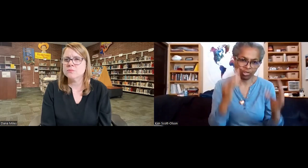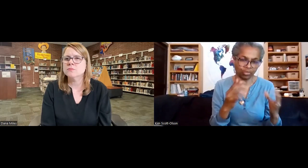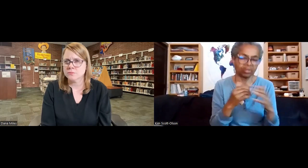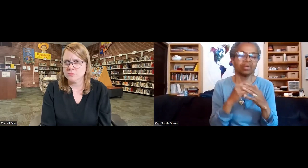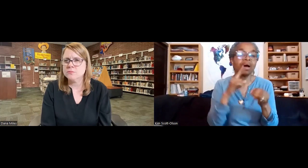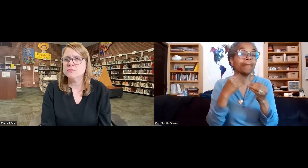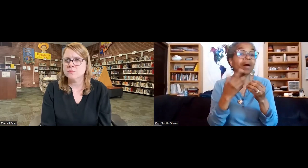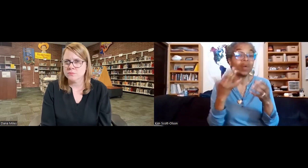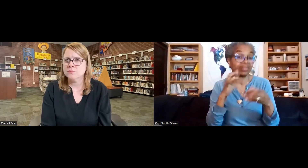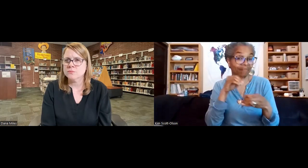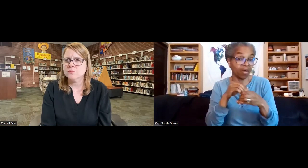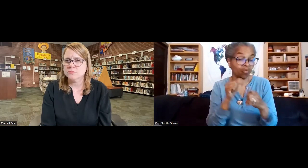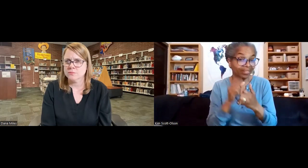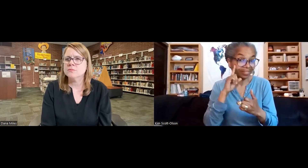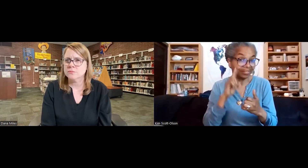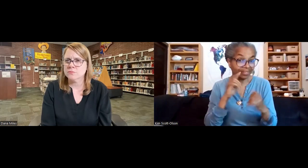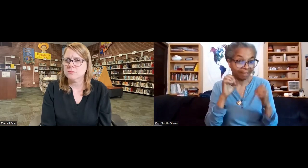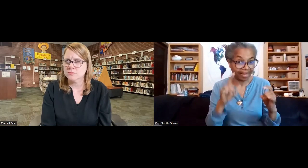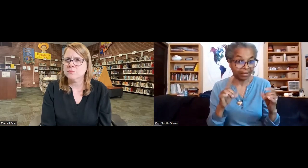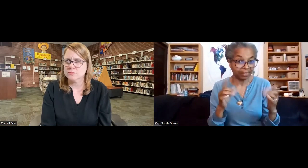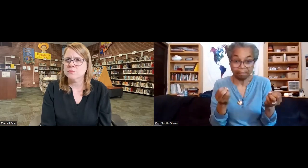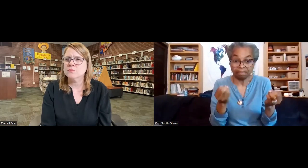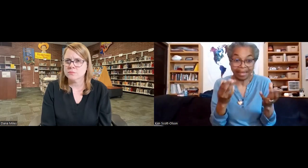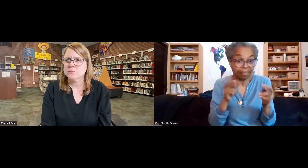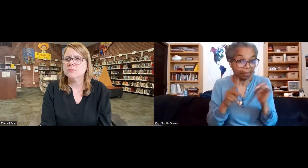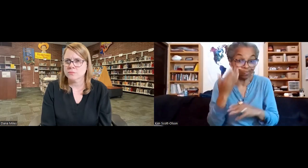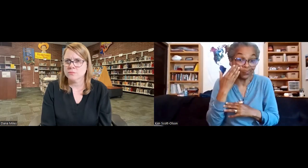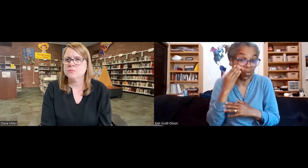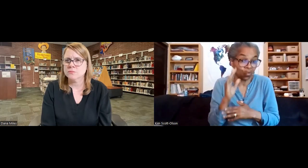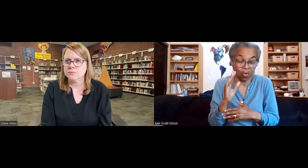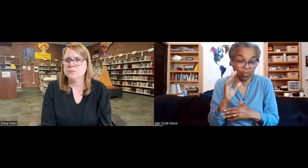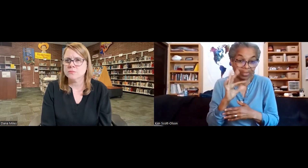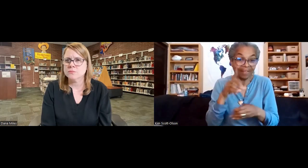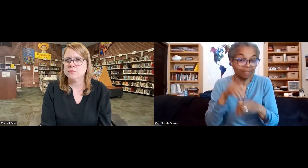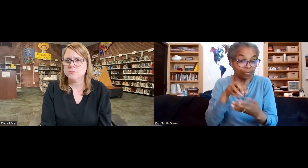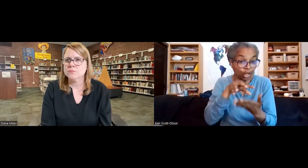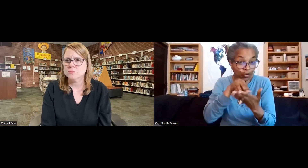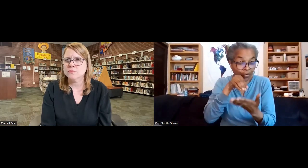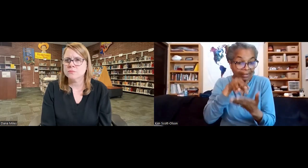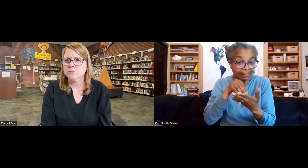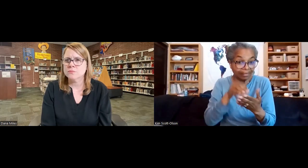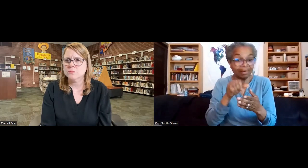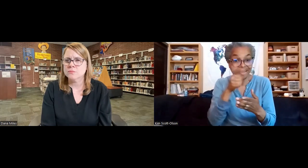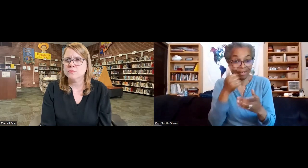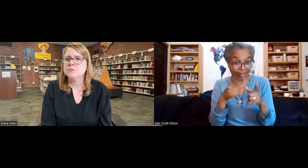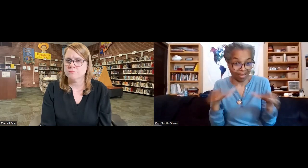about the qualification of teachers, and everything involved with Deaf education. Many people don’t know that it involves